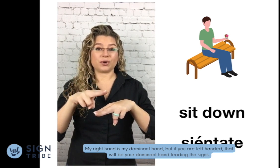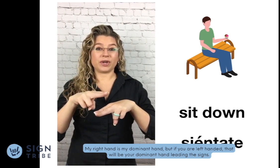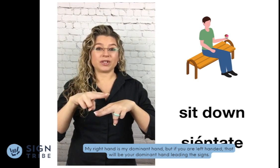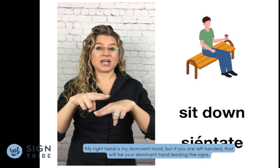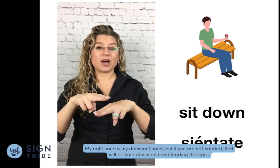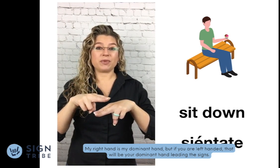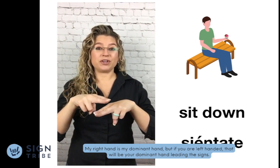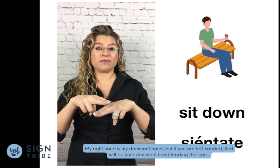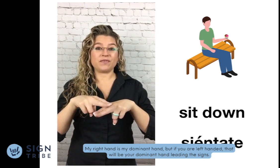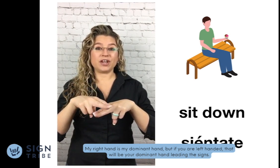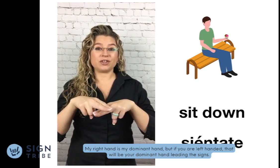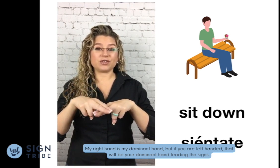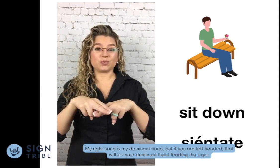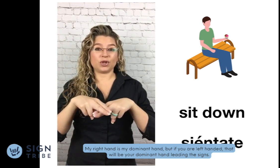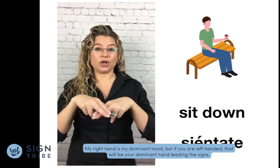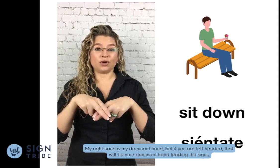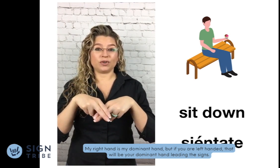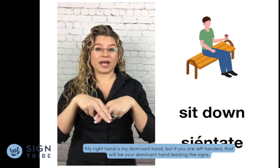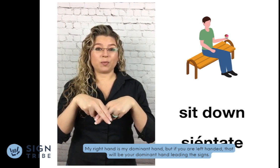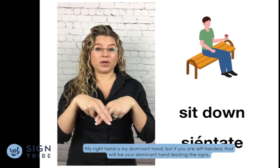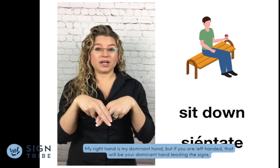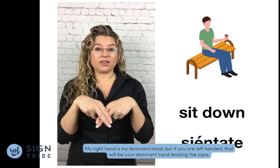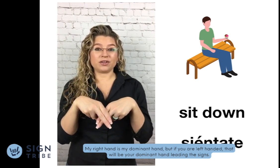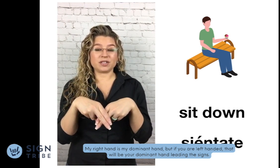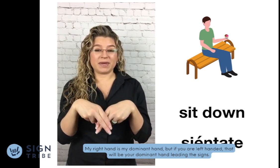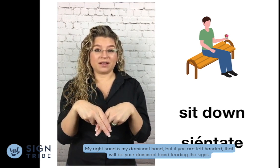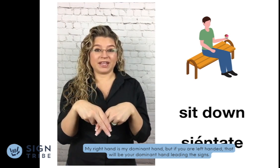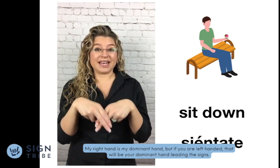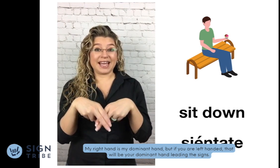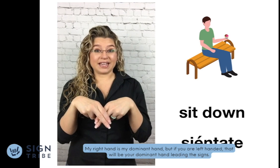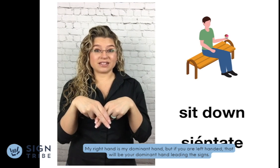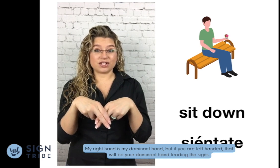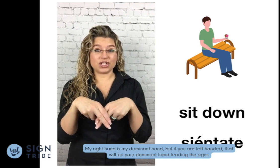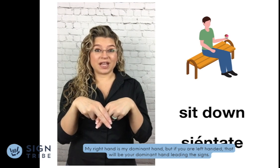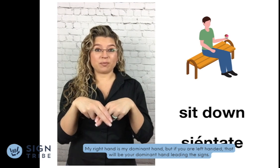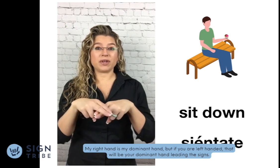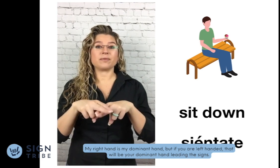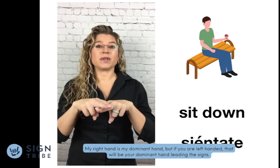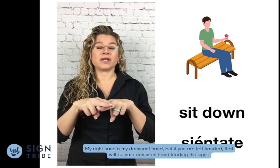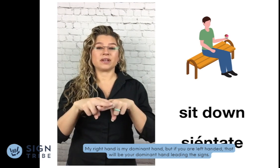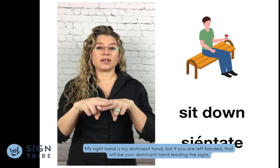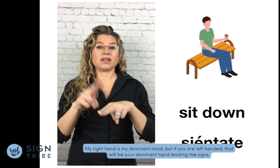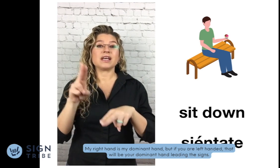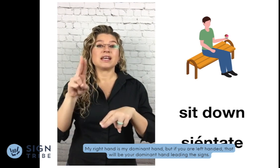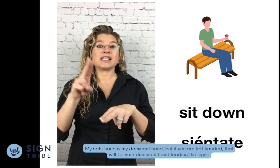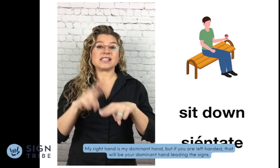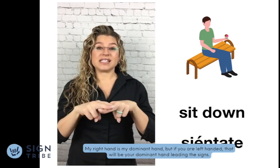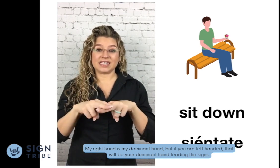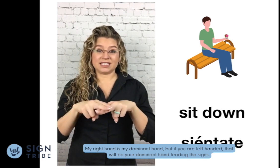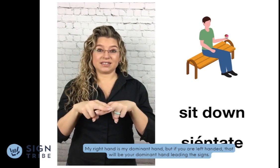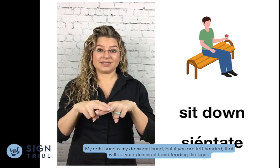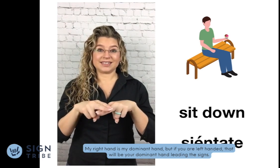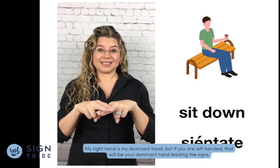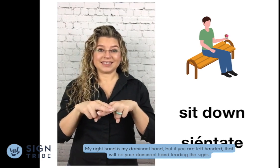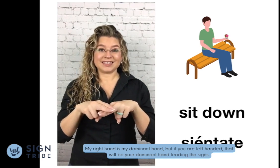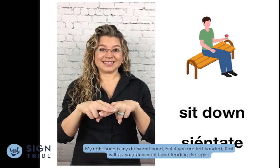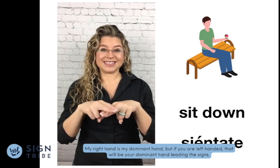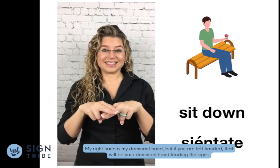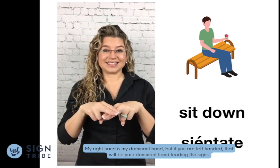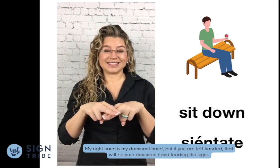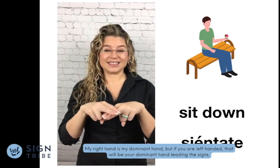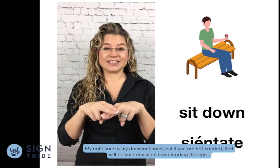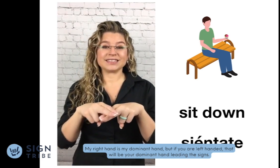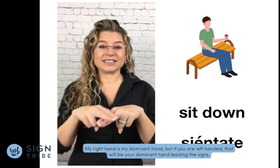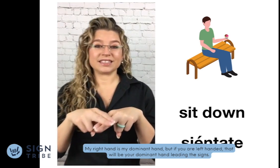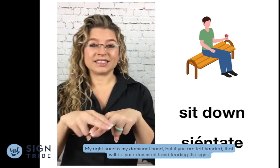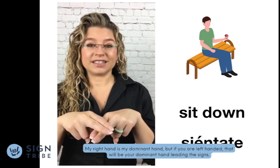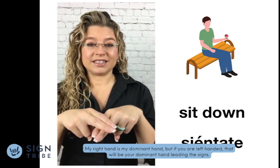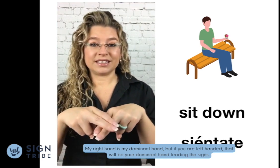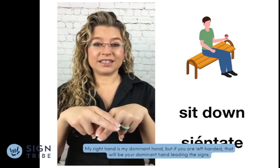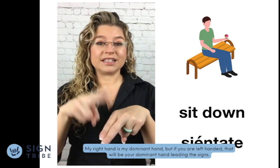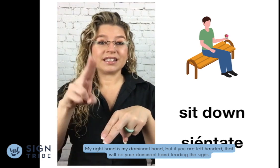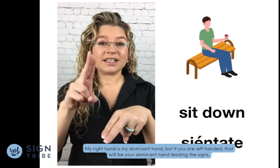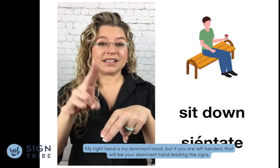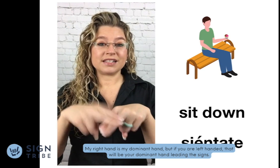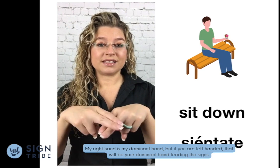right on top and your fingers will overlap one another to make like an X shape. Sit.